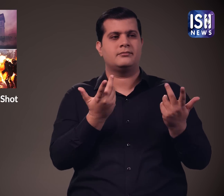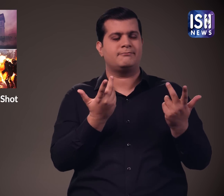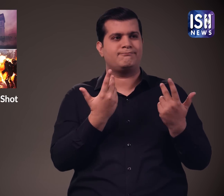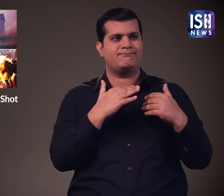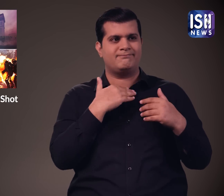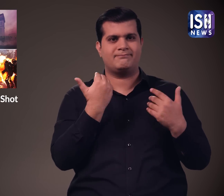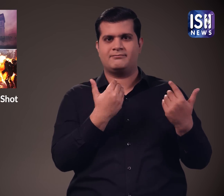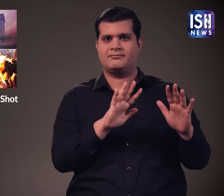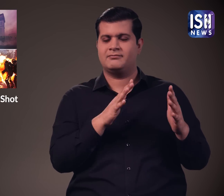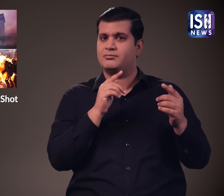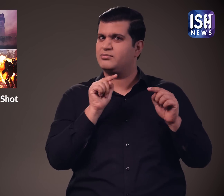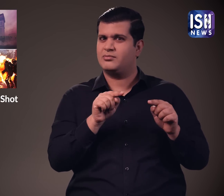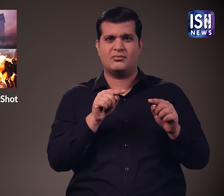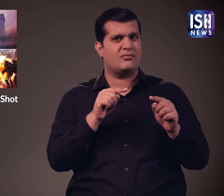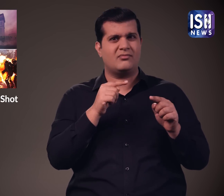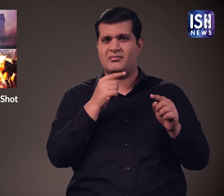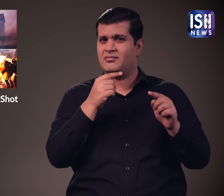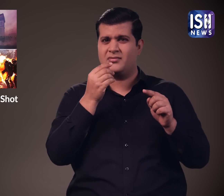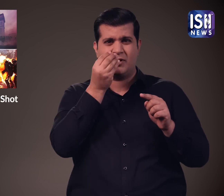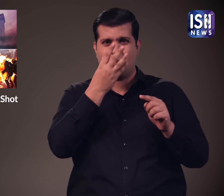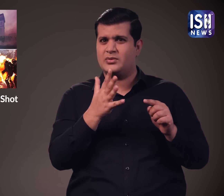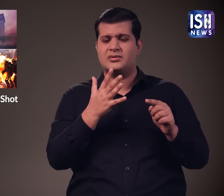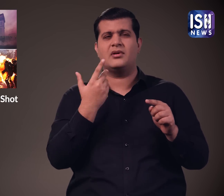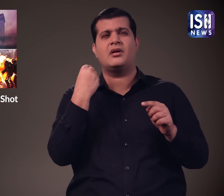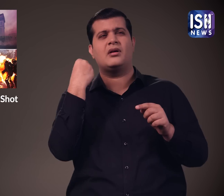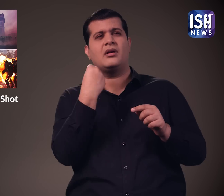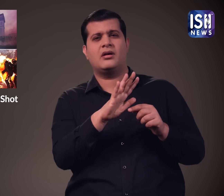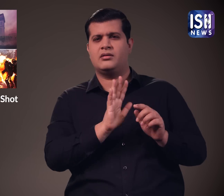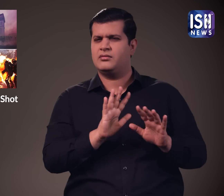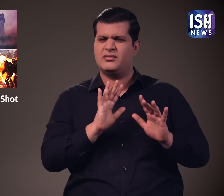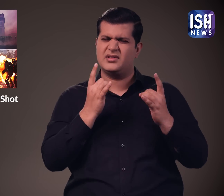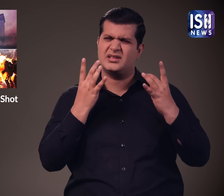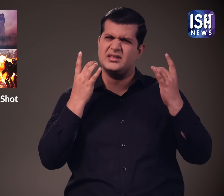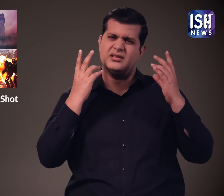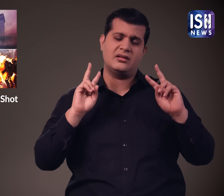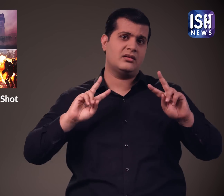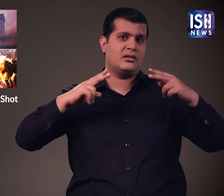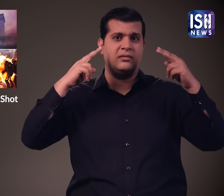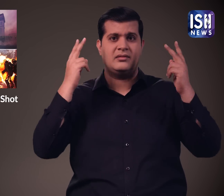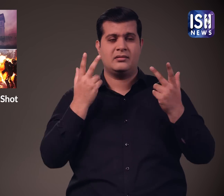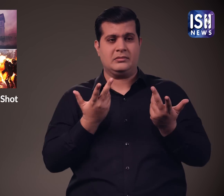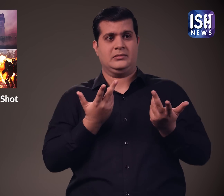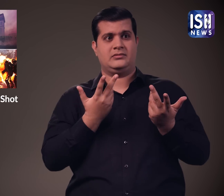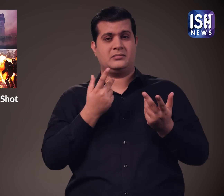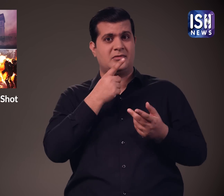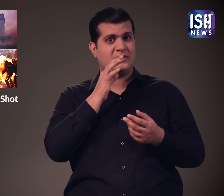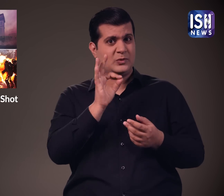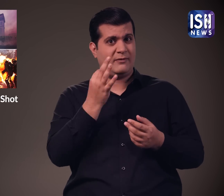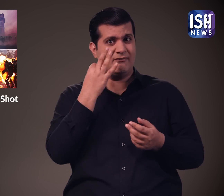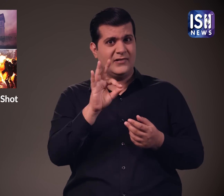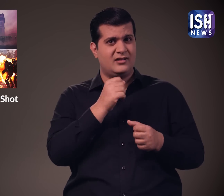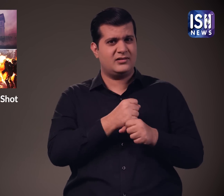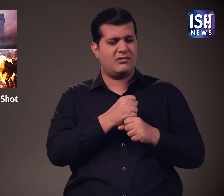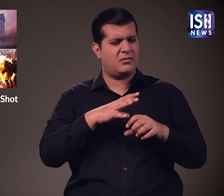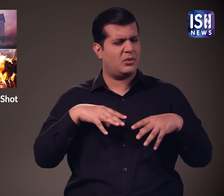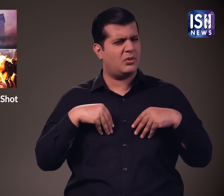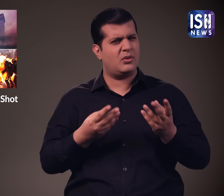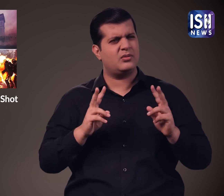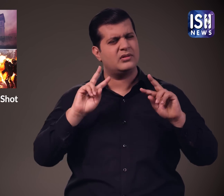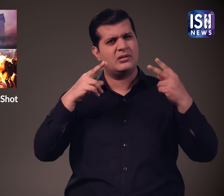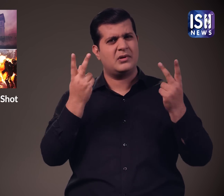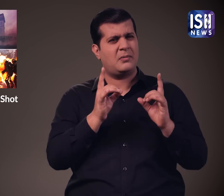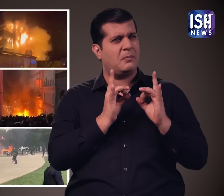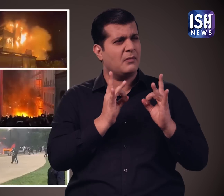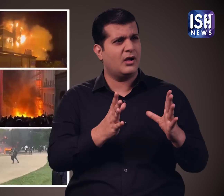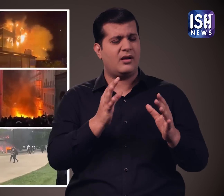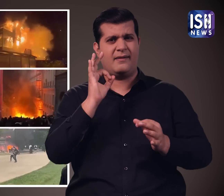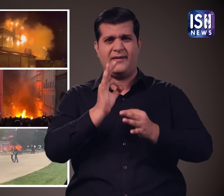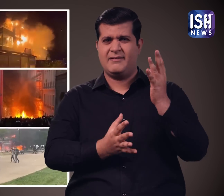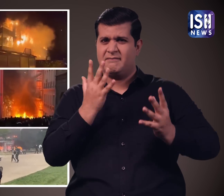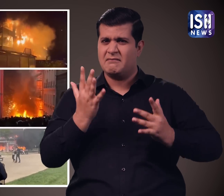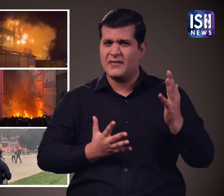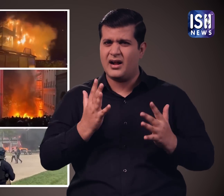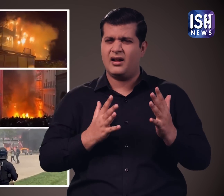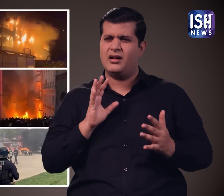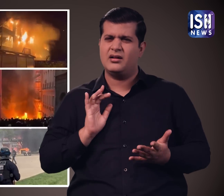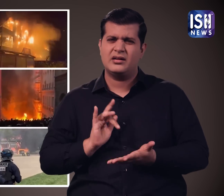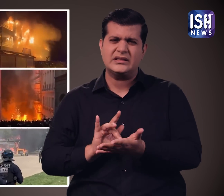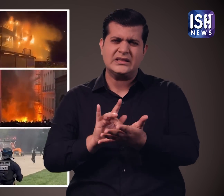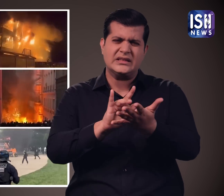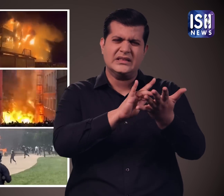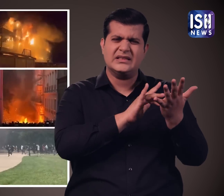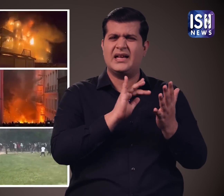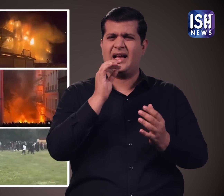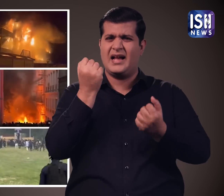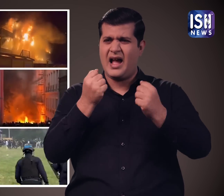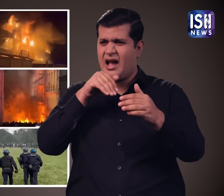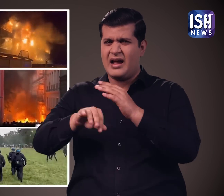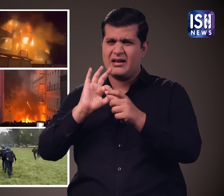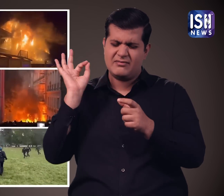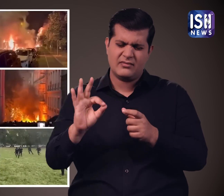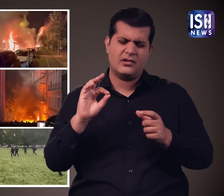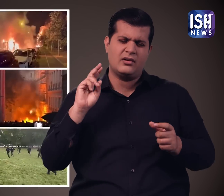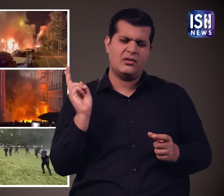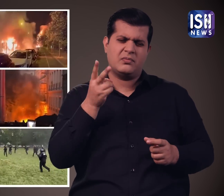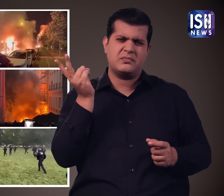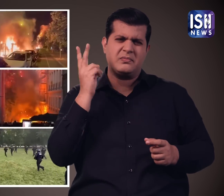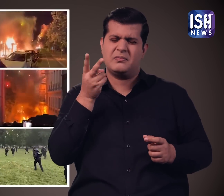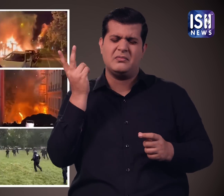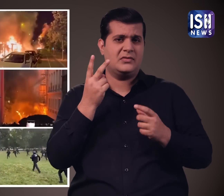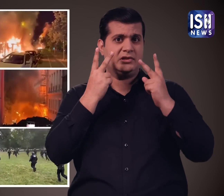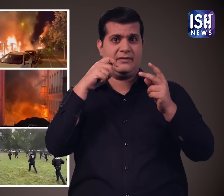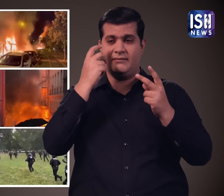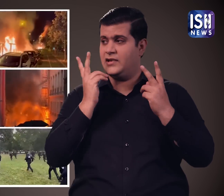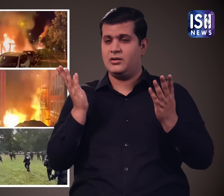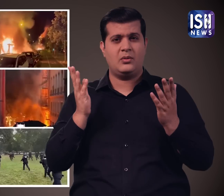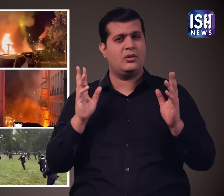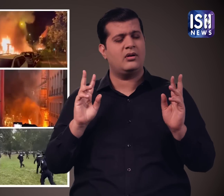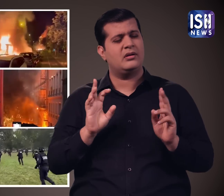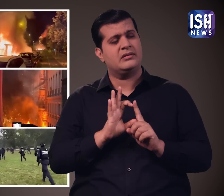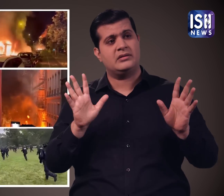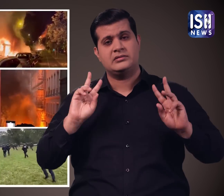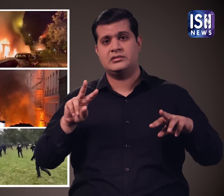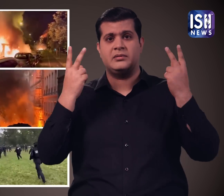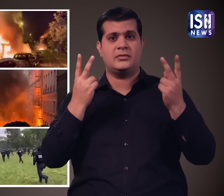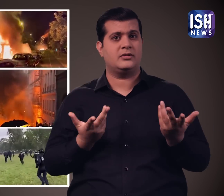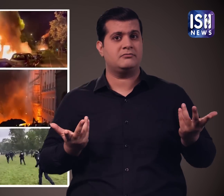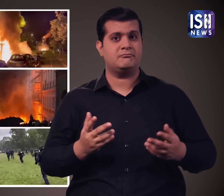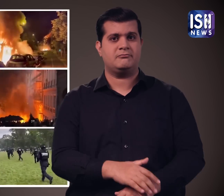Sadly he passed away and now the country is burning with major protests across many places.